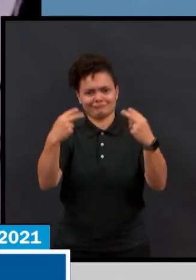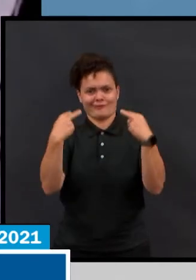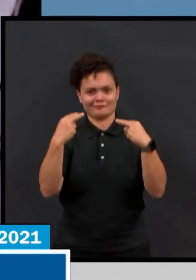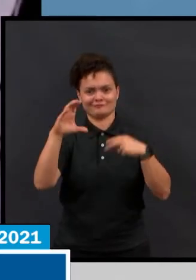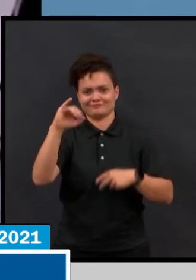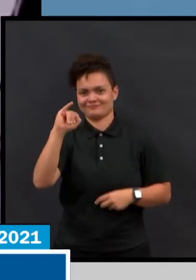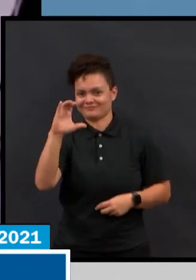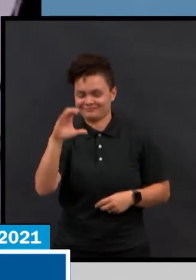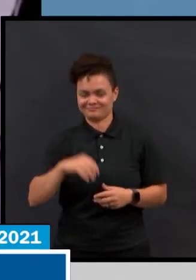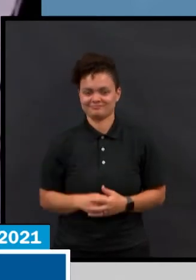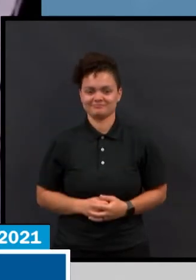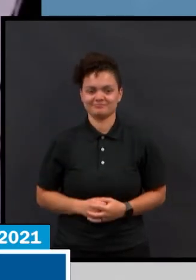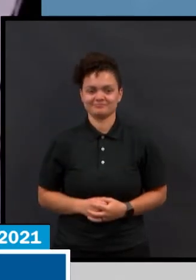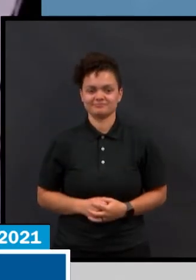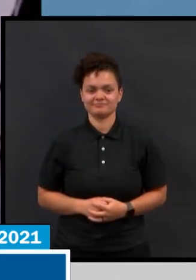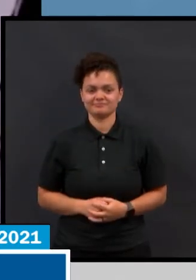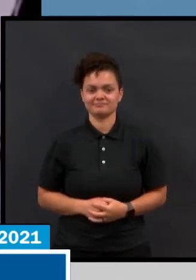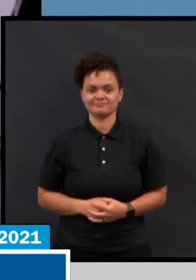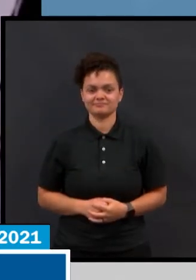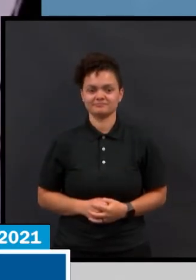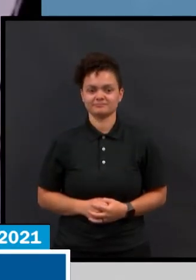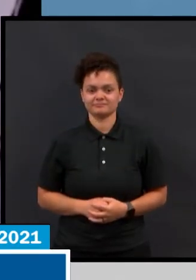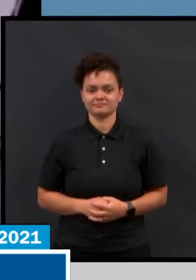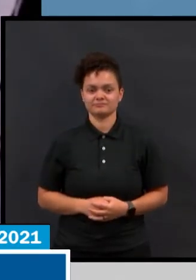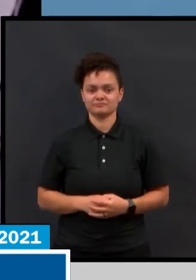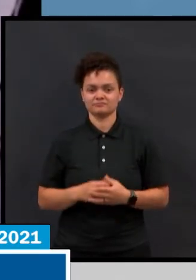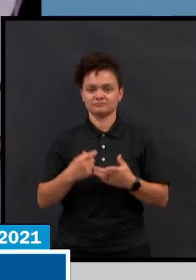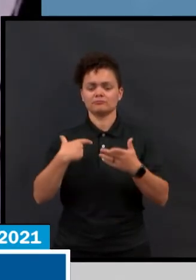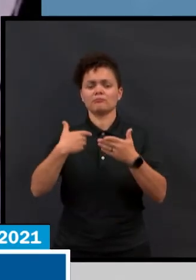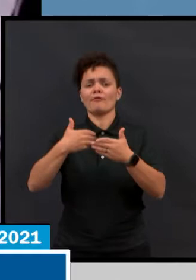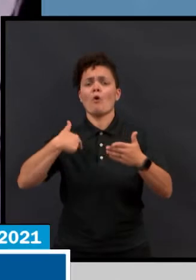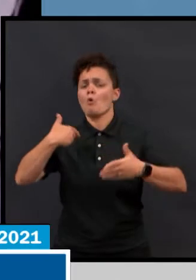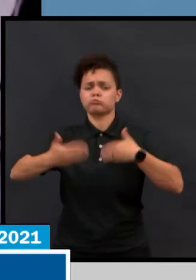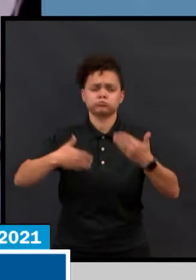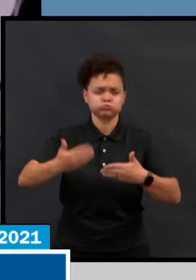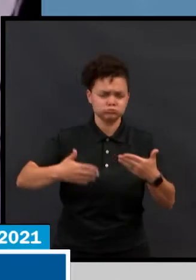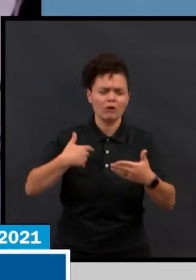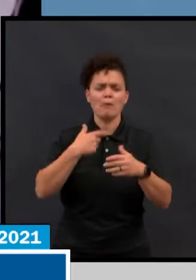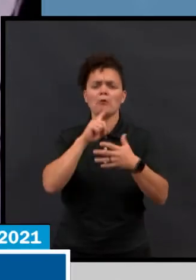you know there are always some housekeeping items that i have to tell you about because i know you